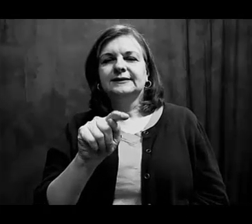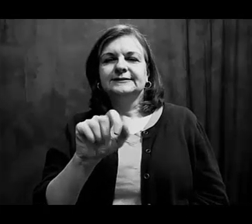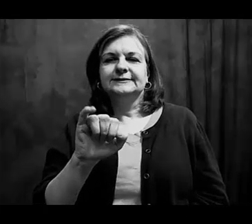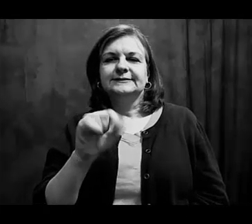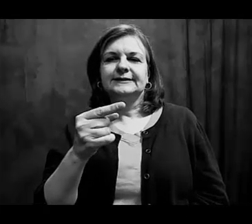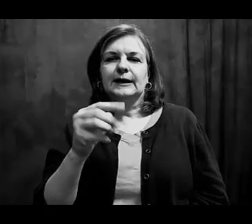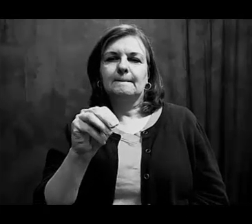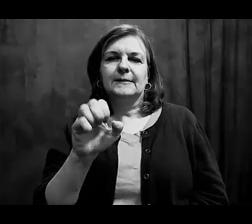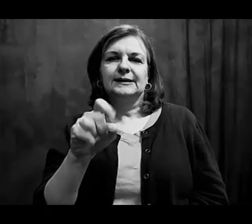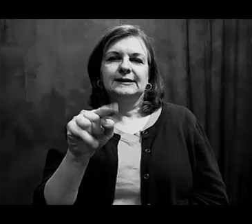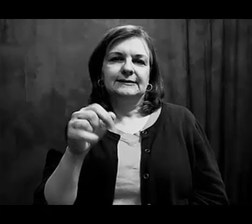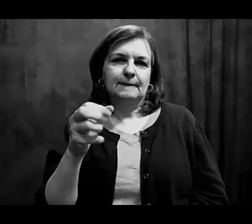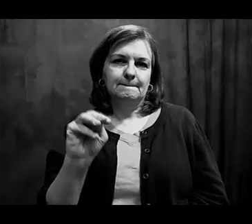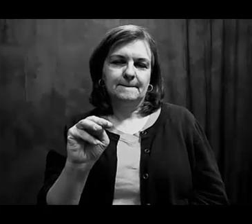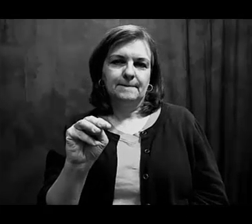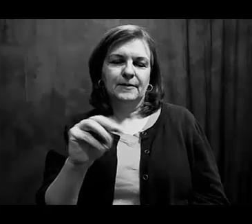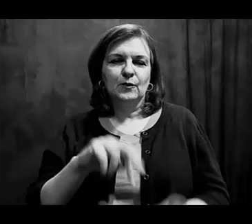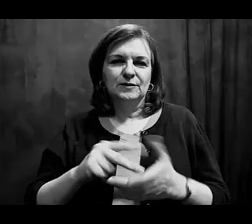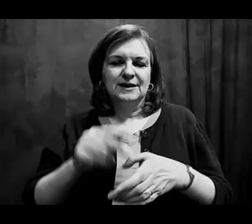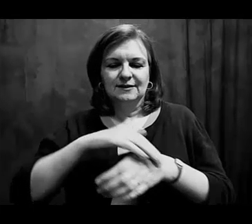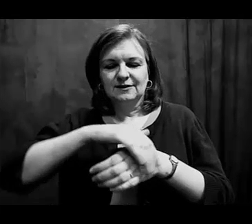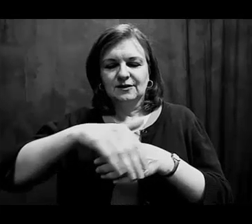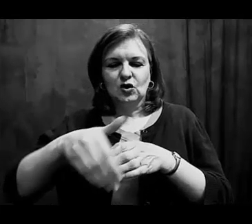which is your cornea has bumps